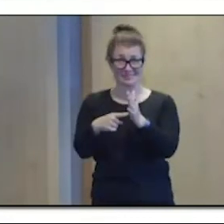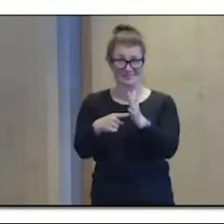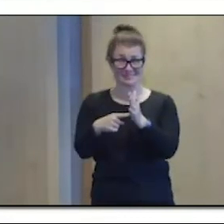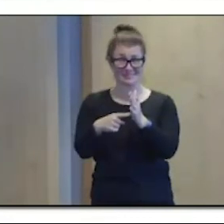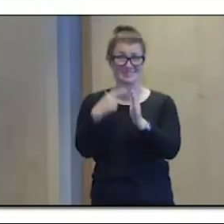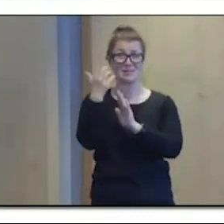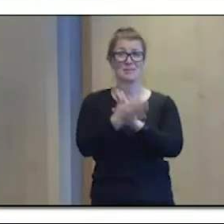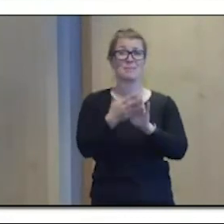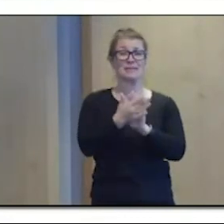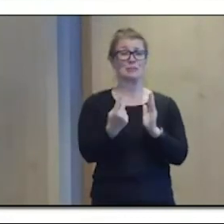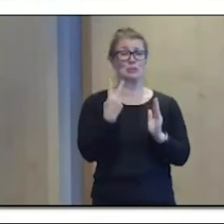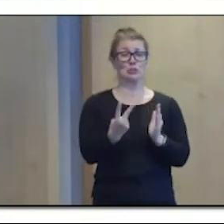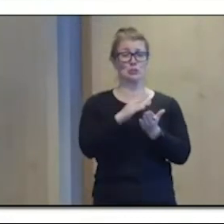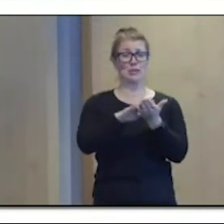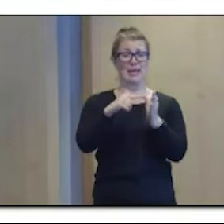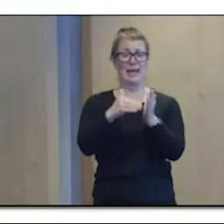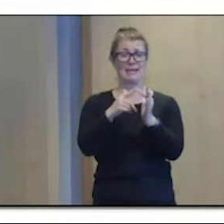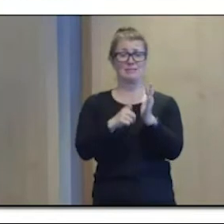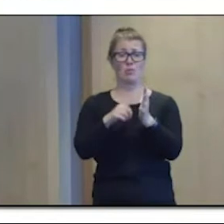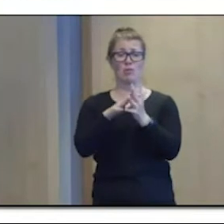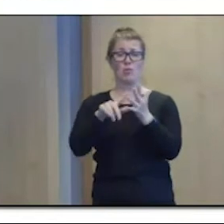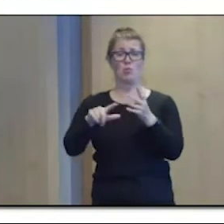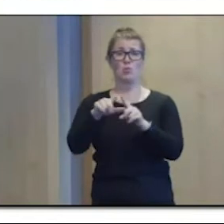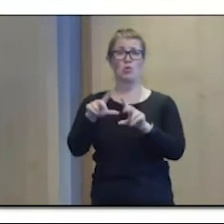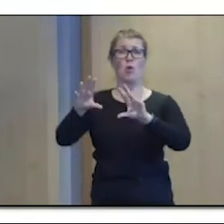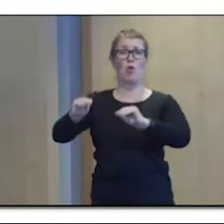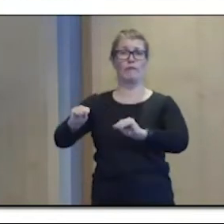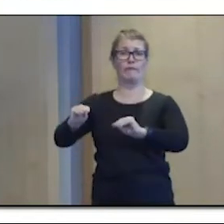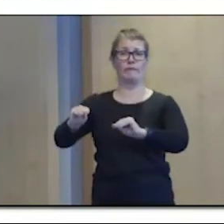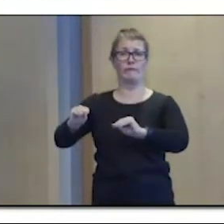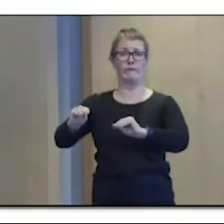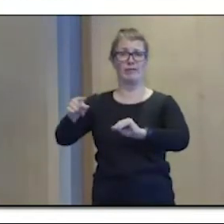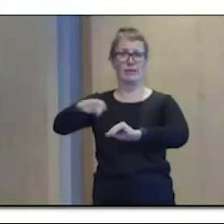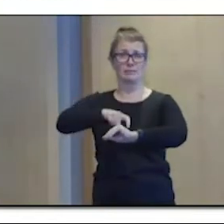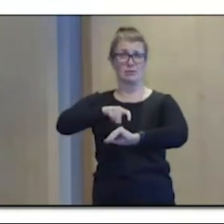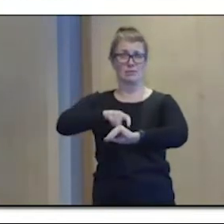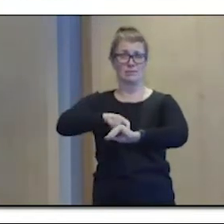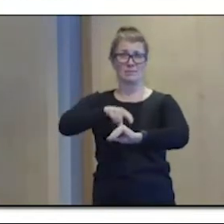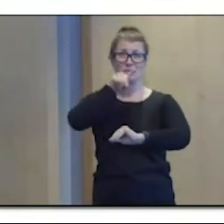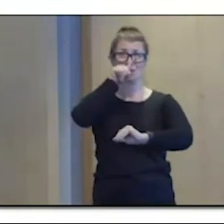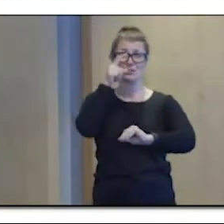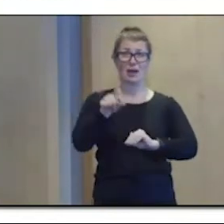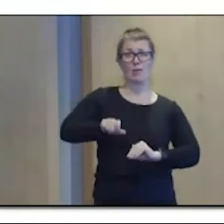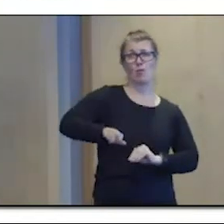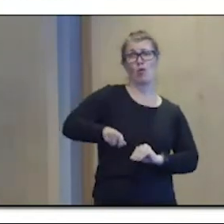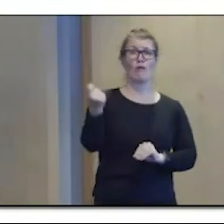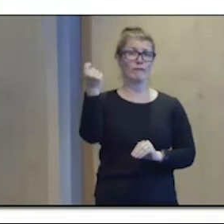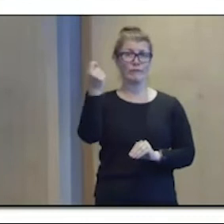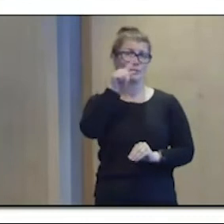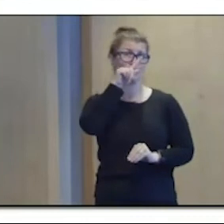of the system in demand. And you cannot turn off a coal-fired power plant that quick, so you have